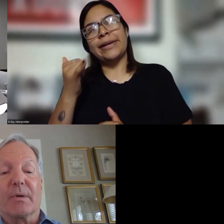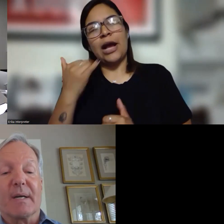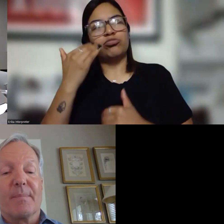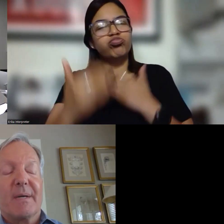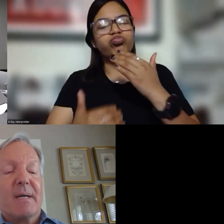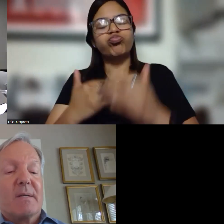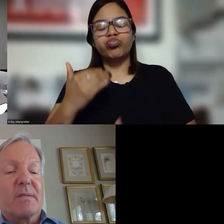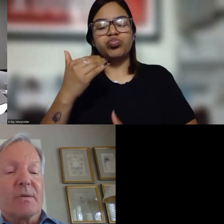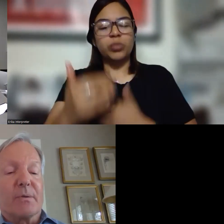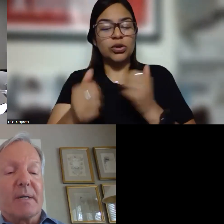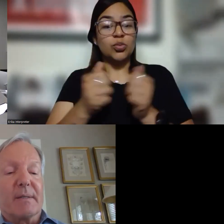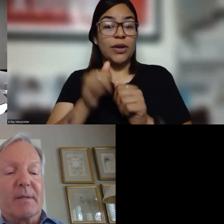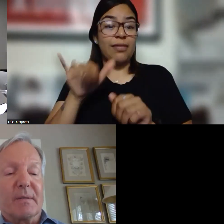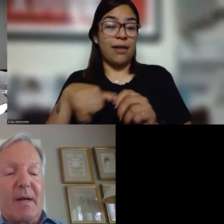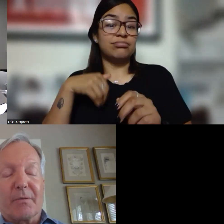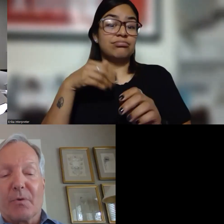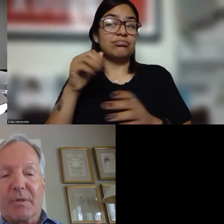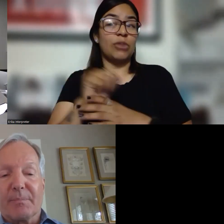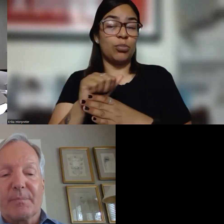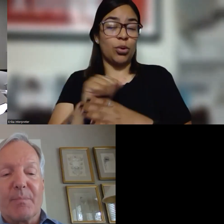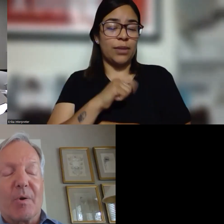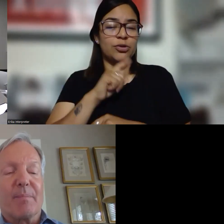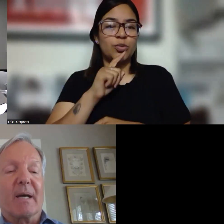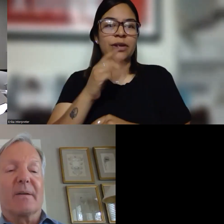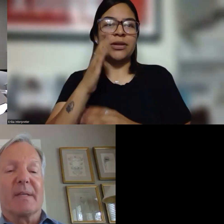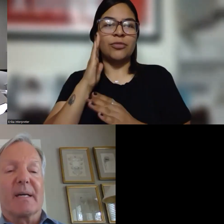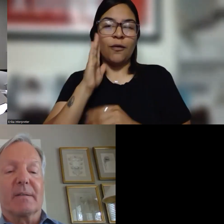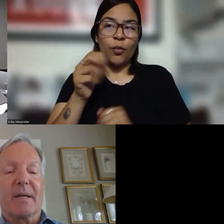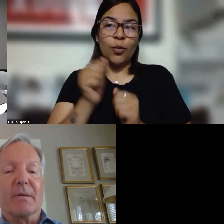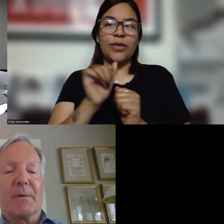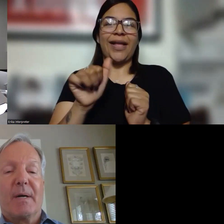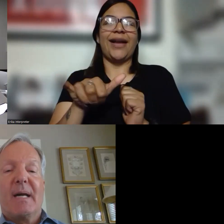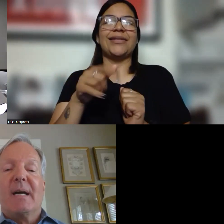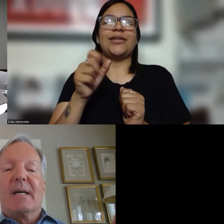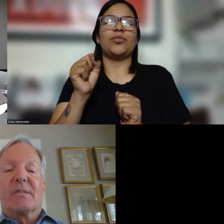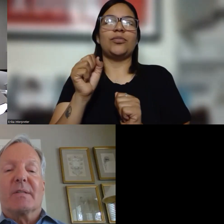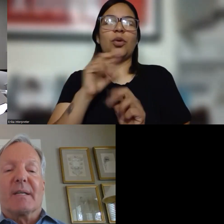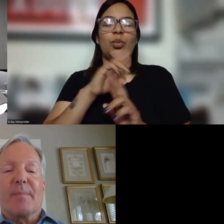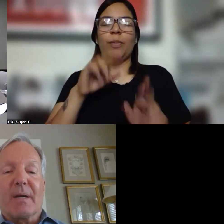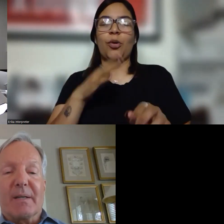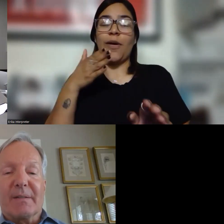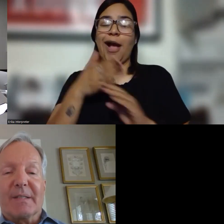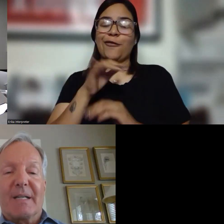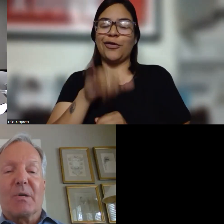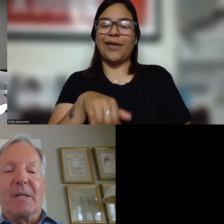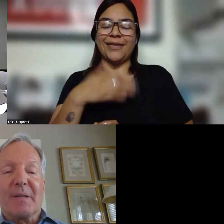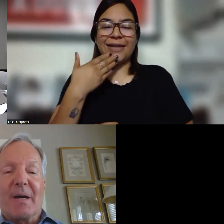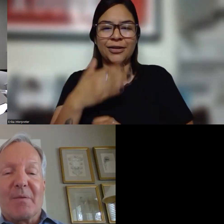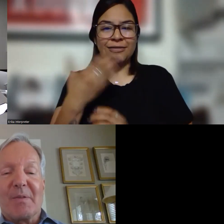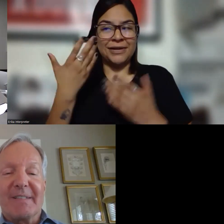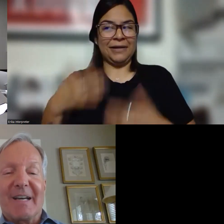program so uh I look forward to reporting back on that later Cindy am I did I do it am I within the